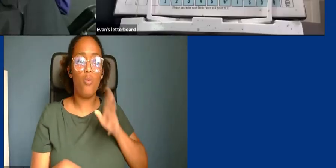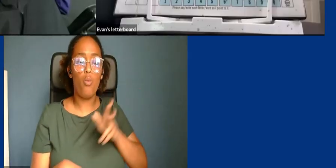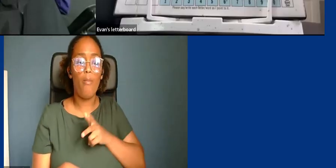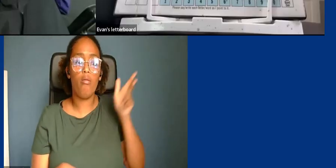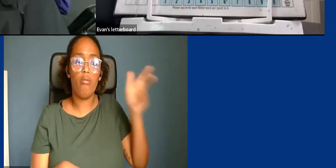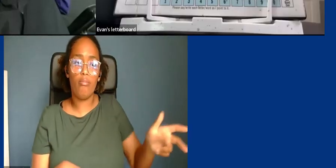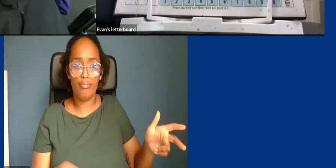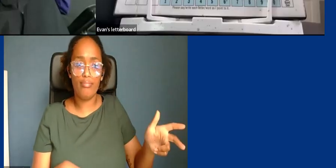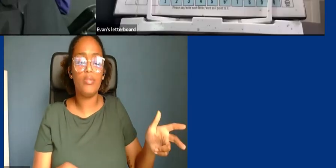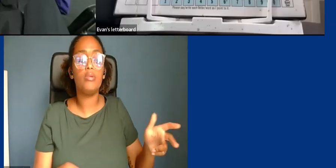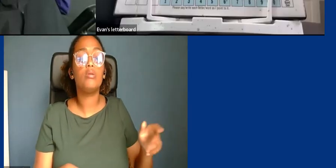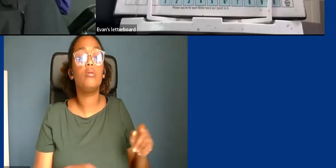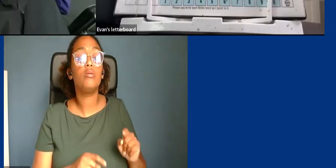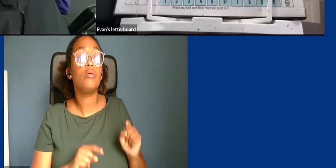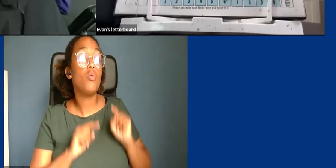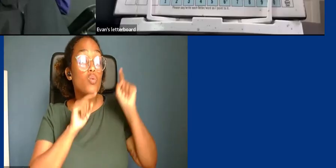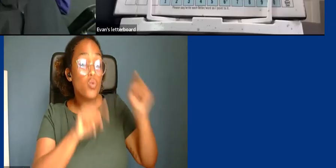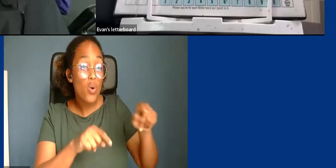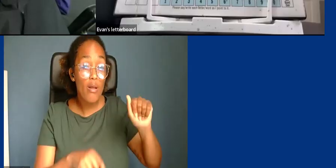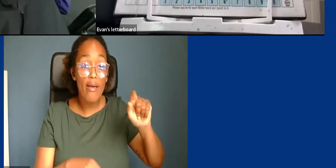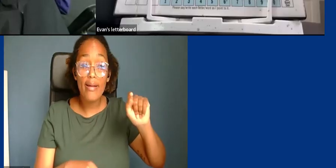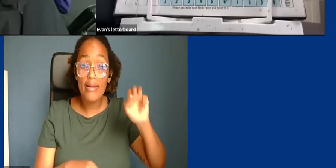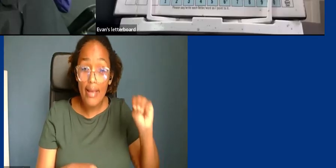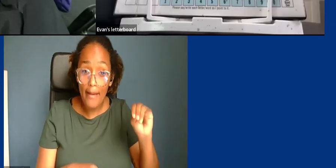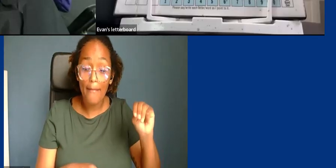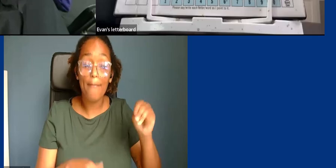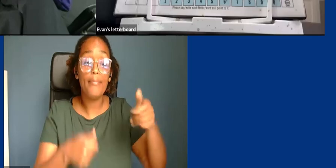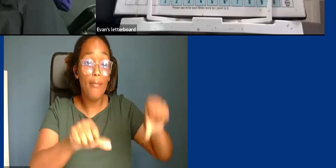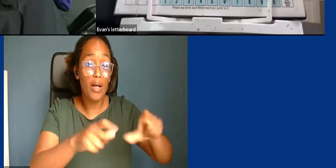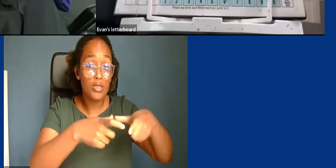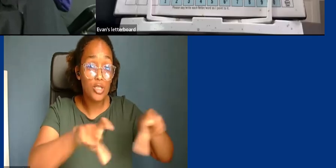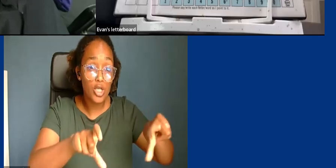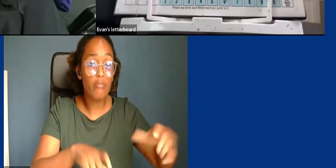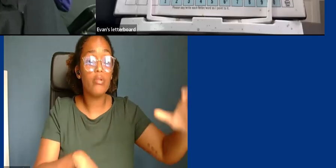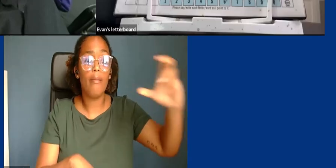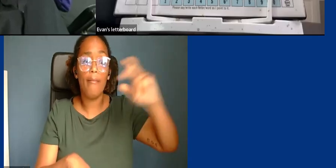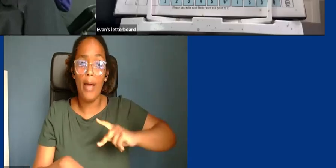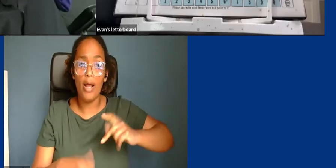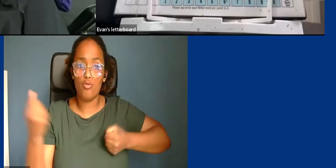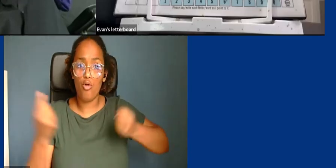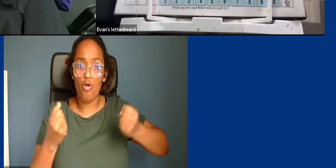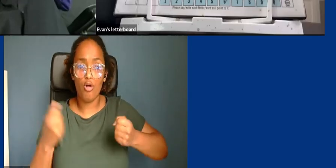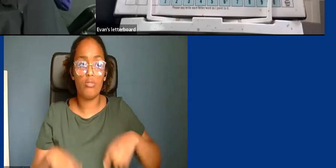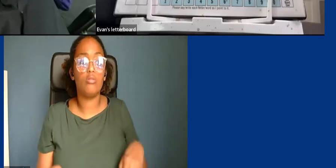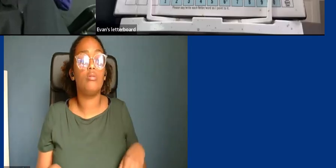depositing my check, and coming back. I choose not to get out of the van on these